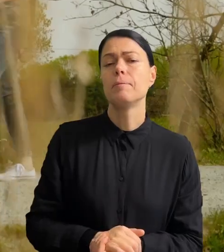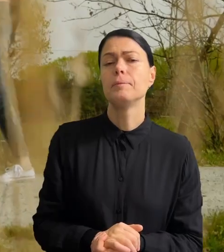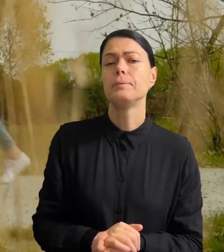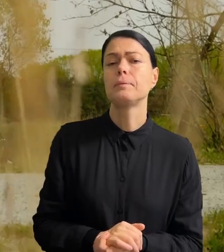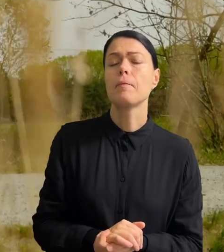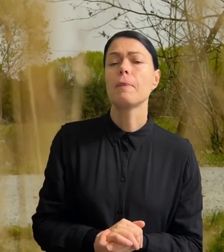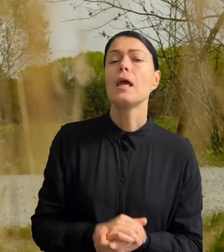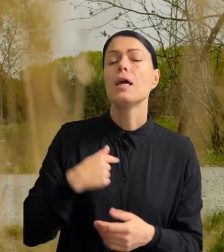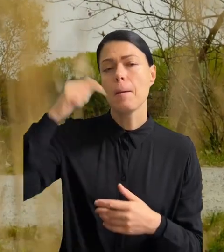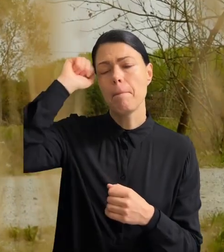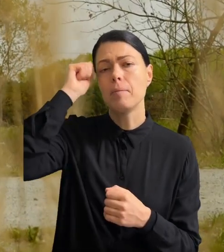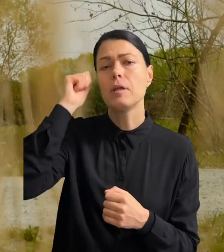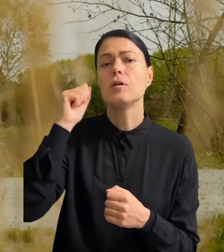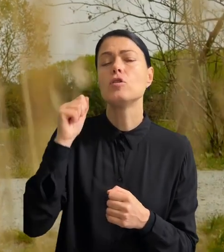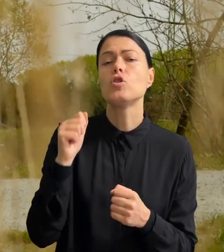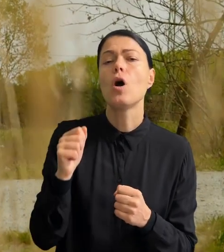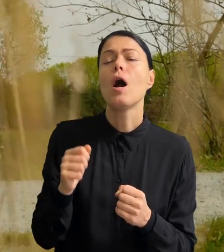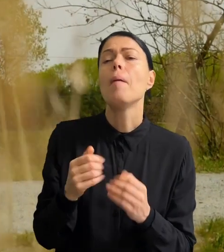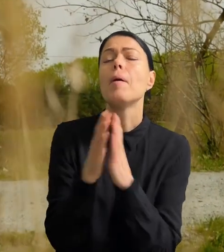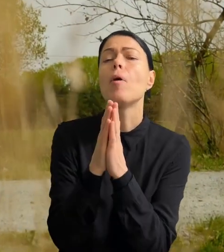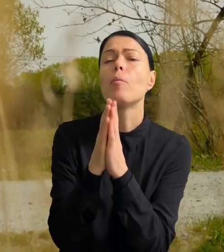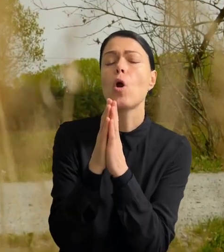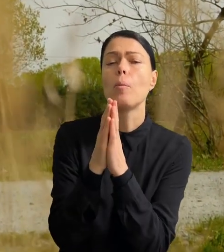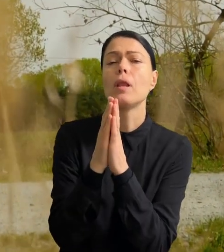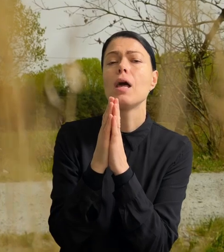And I remember he took his bags. We tried a few more carriages.